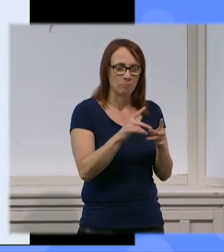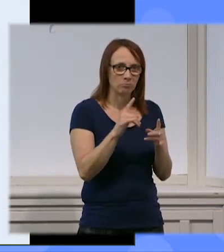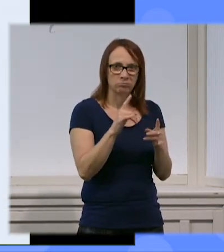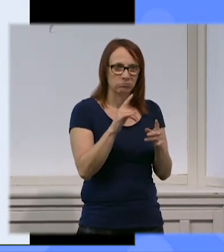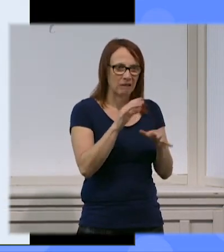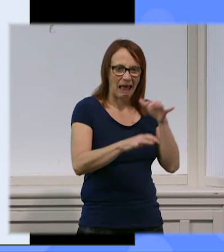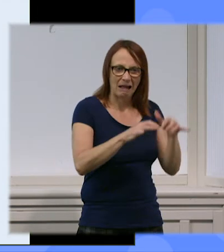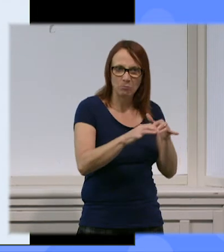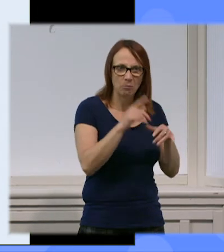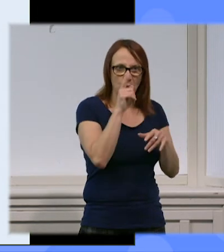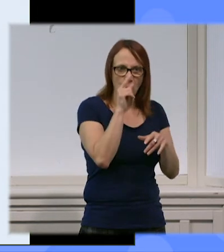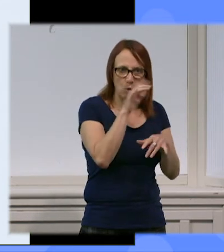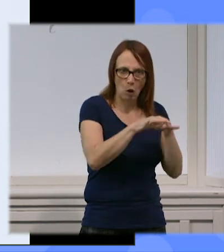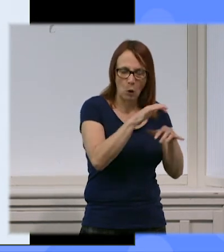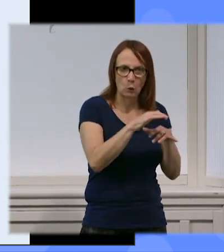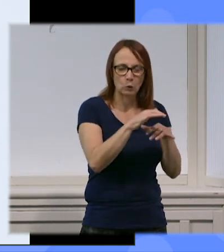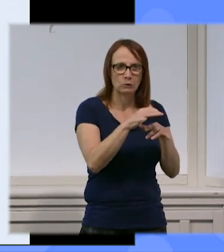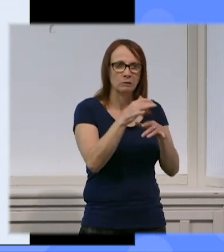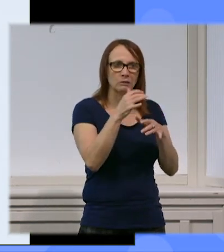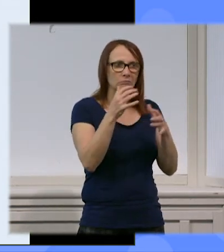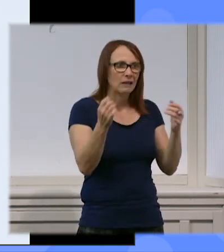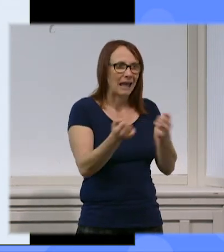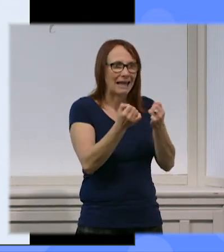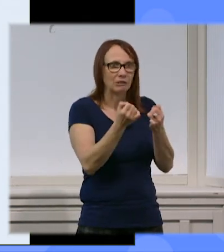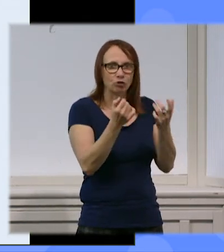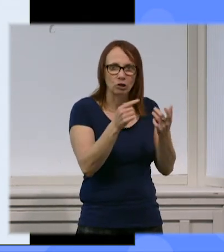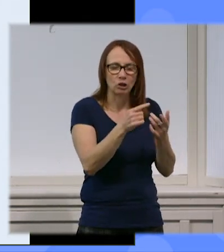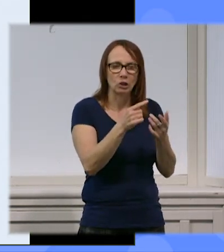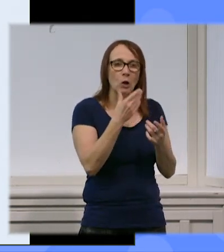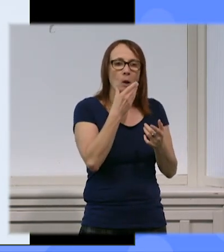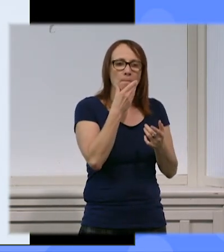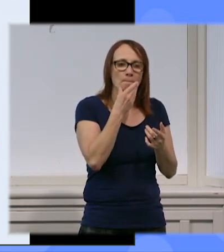energy resources and preventing the consequences of manmade global warming